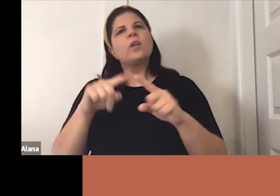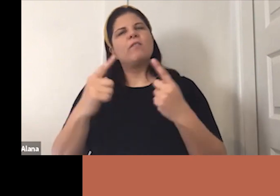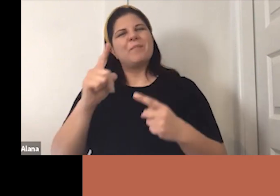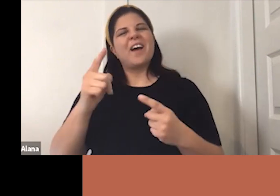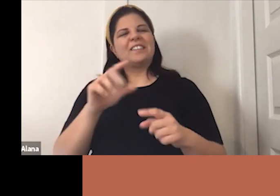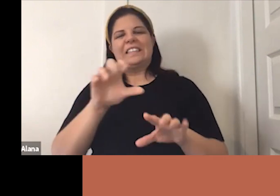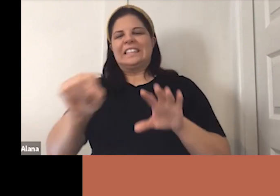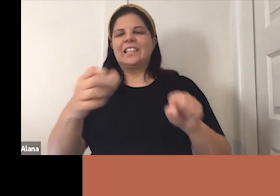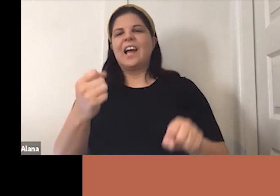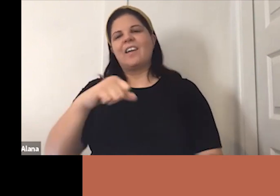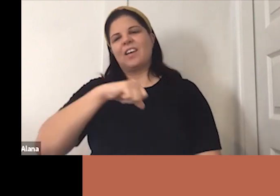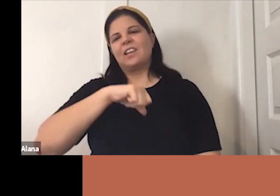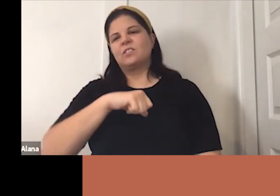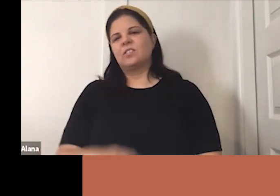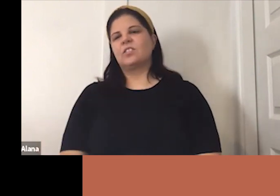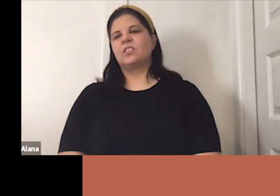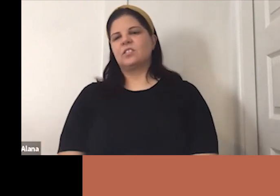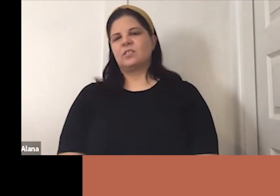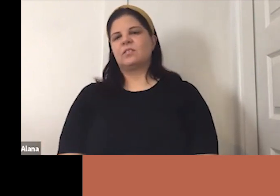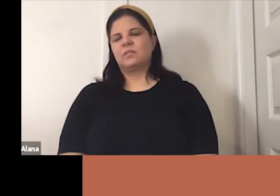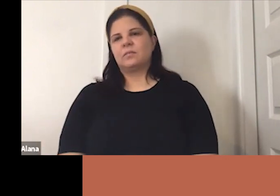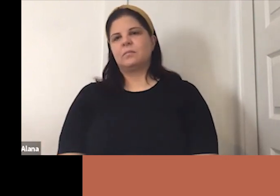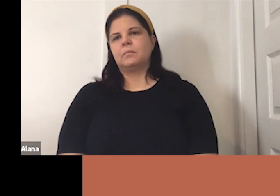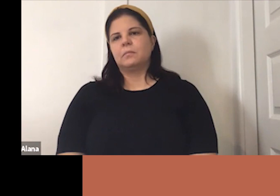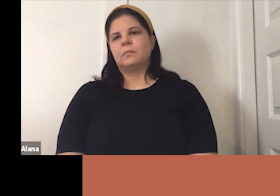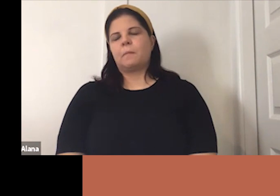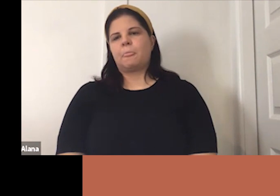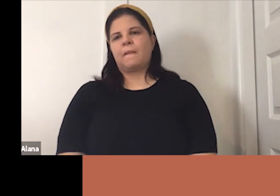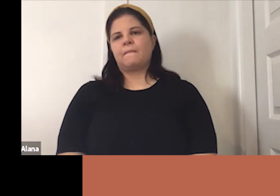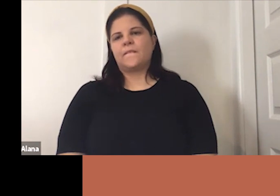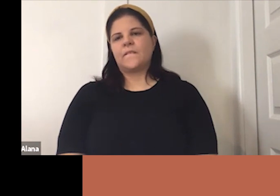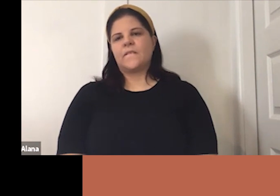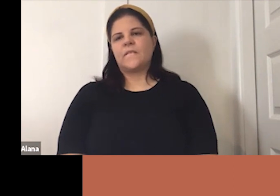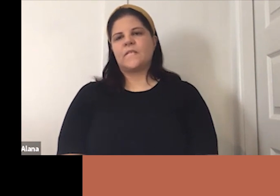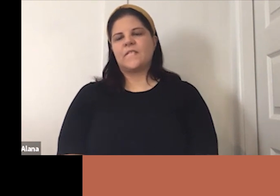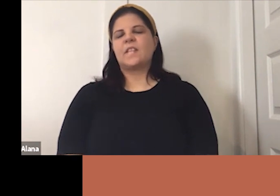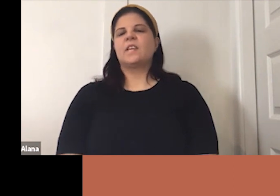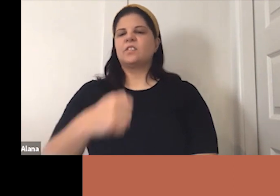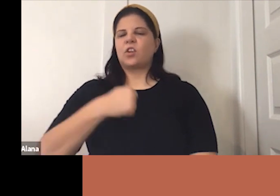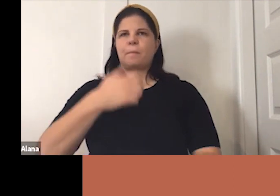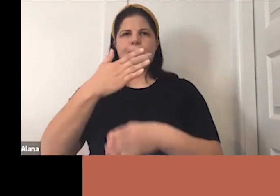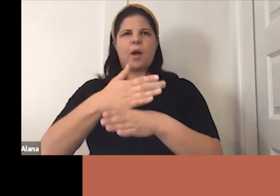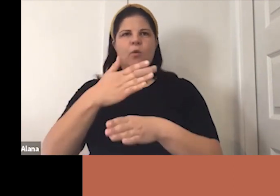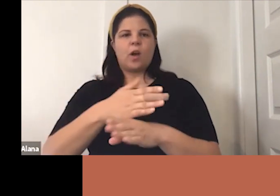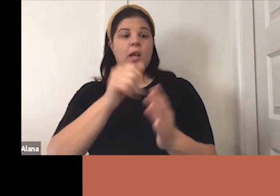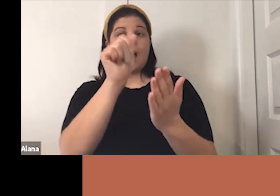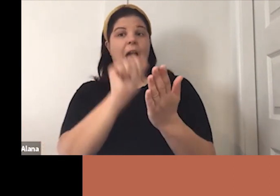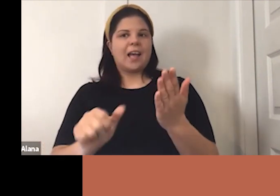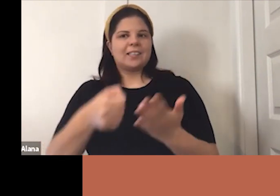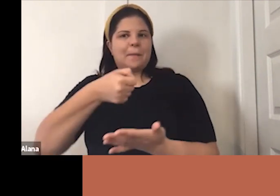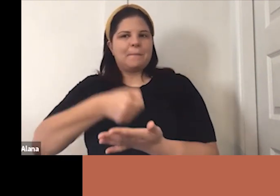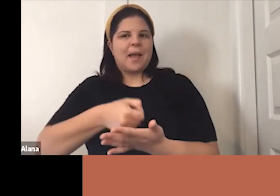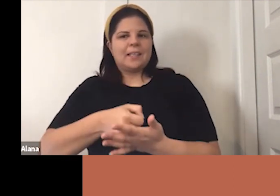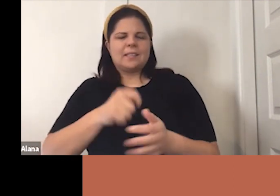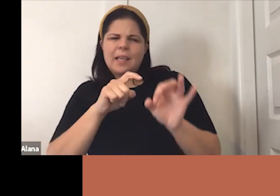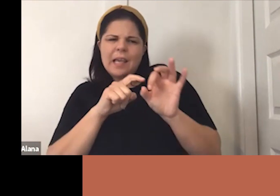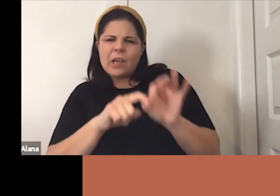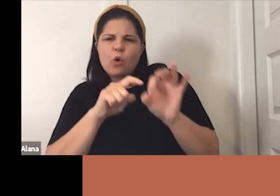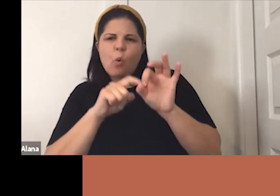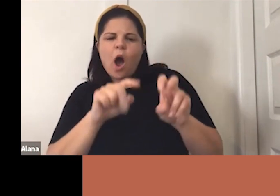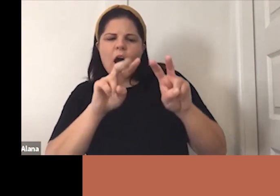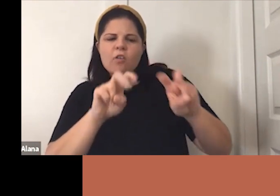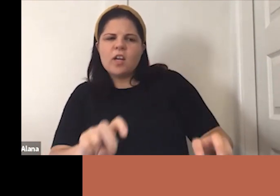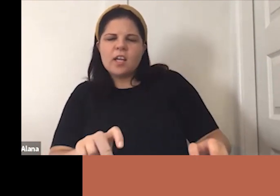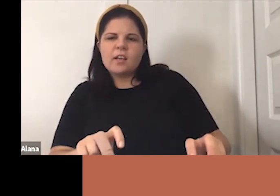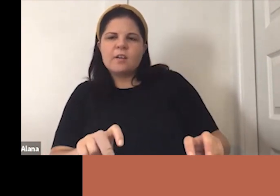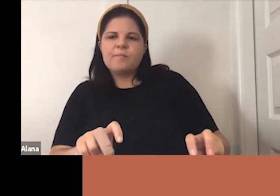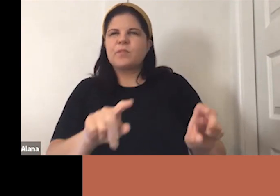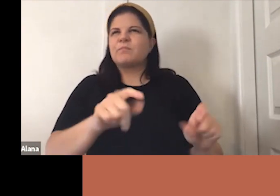So, my work develops an arts-based inquiry that utilises different strategies of embodied